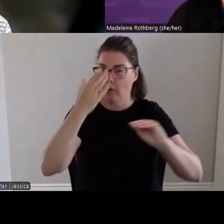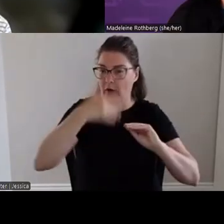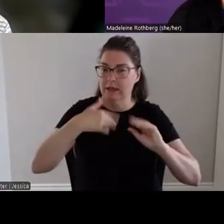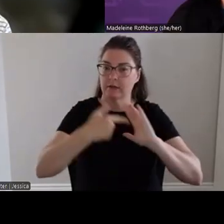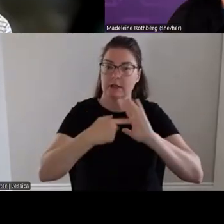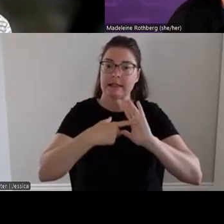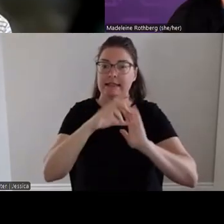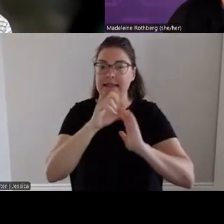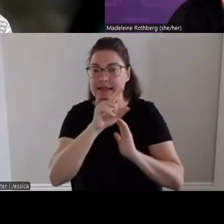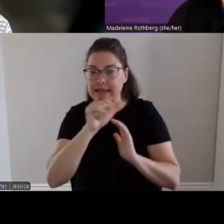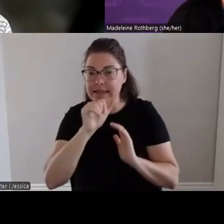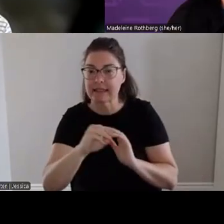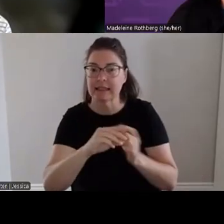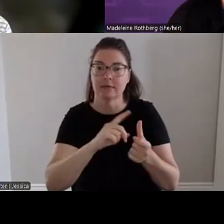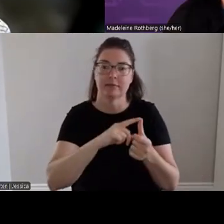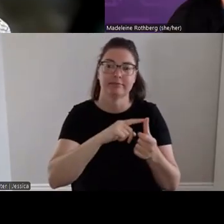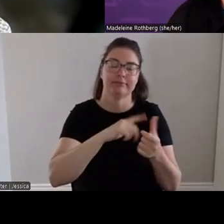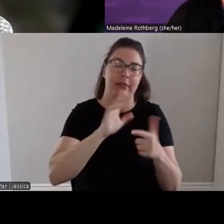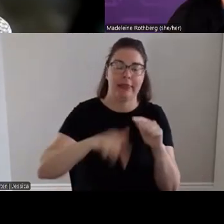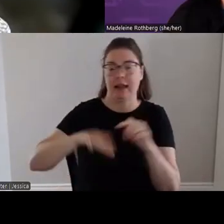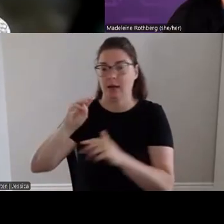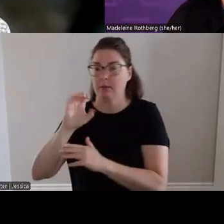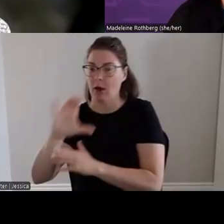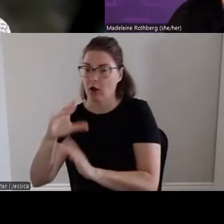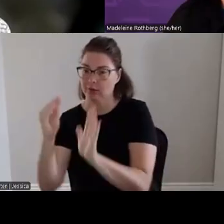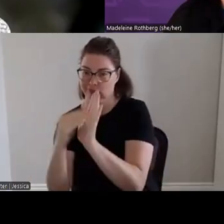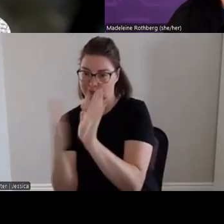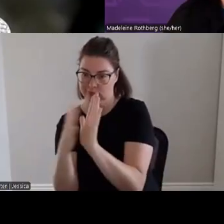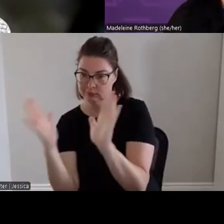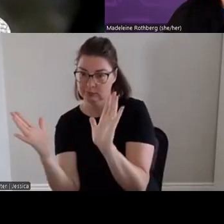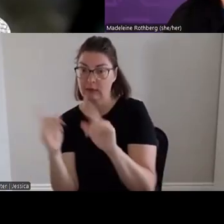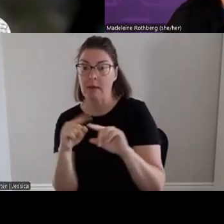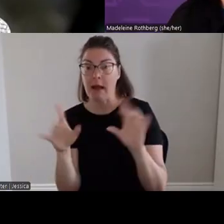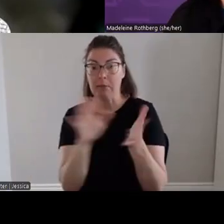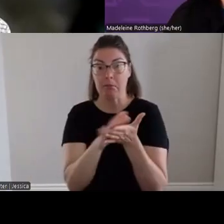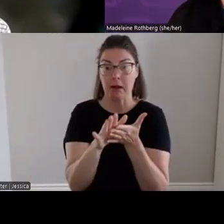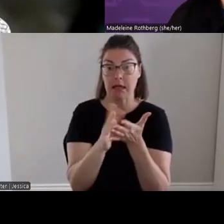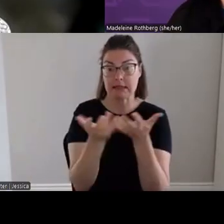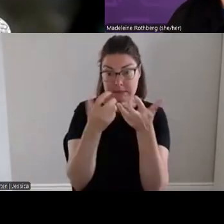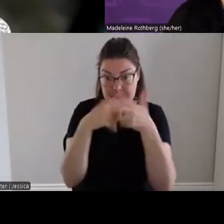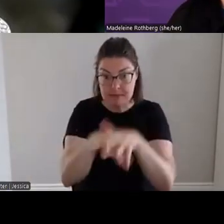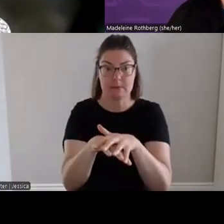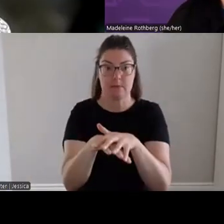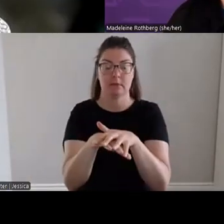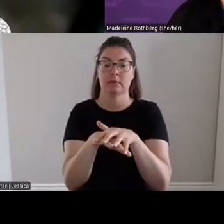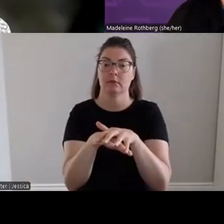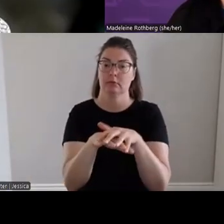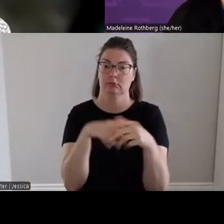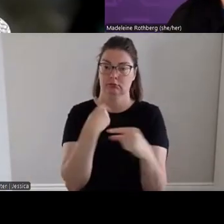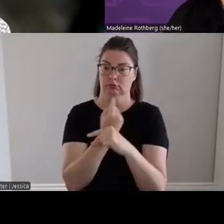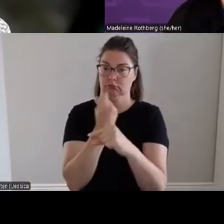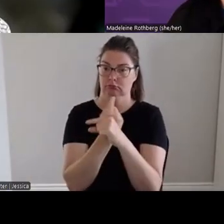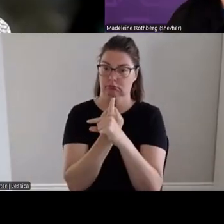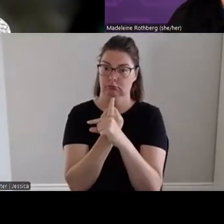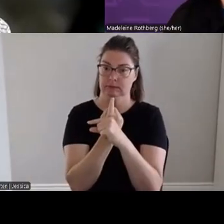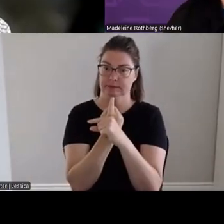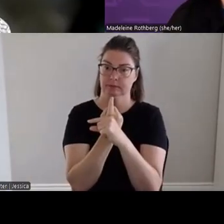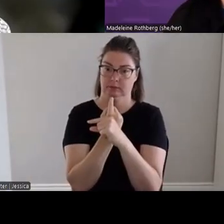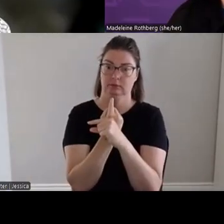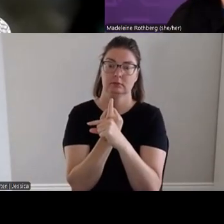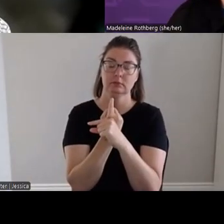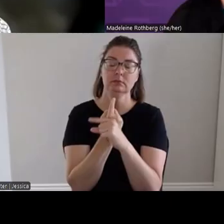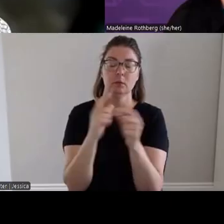more than, say, a MARC record. But it would be nice to probably, in properly encode